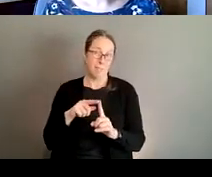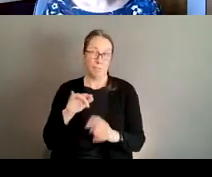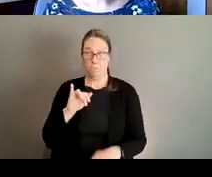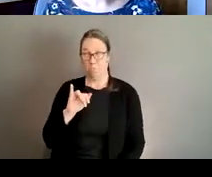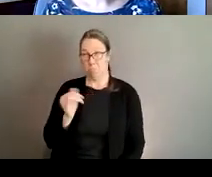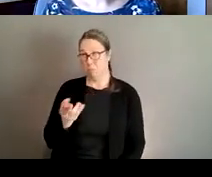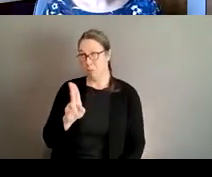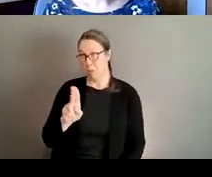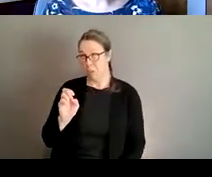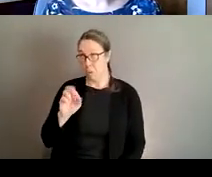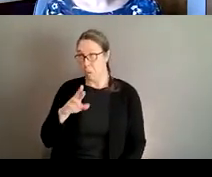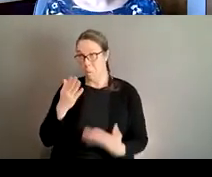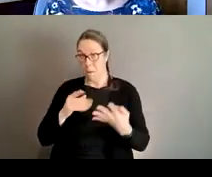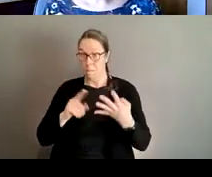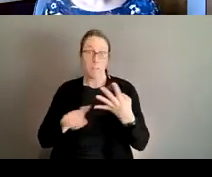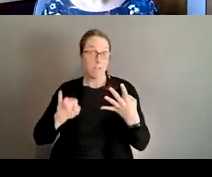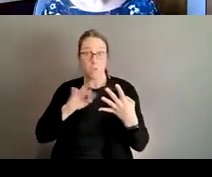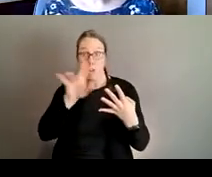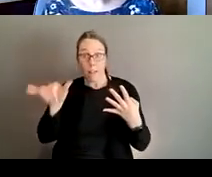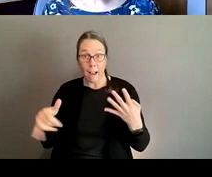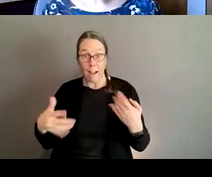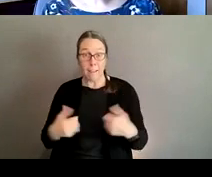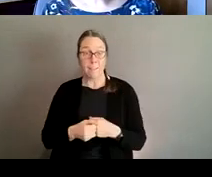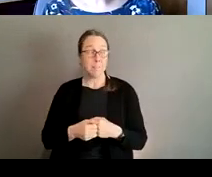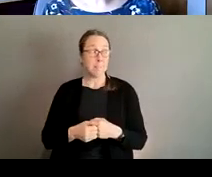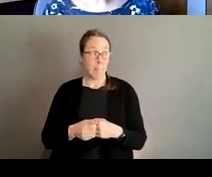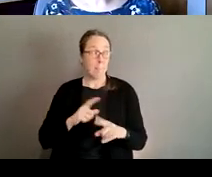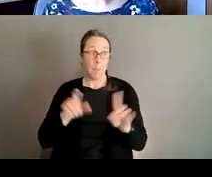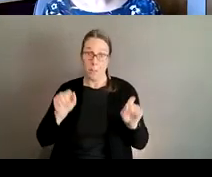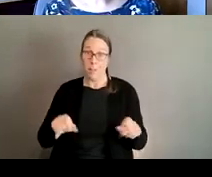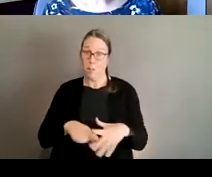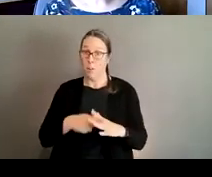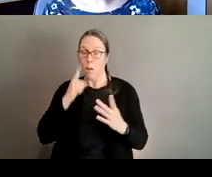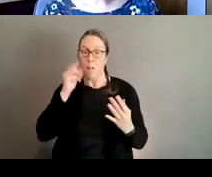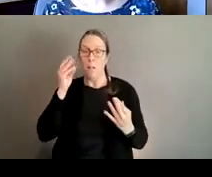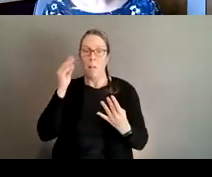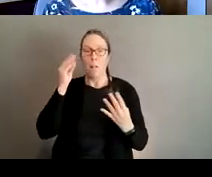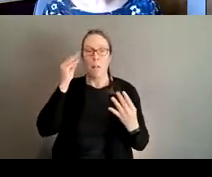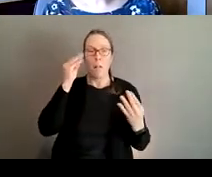even the end of July. But you can start thinking through how you're going to go through your